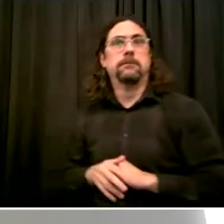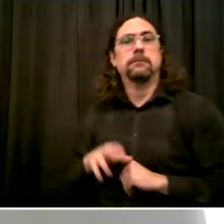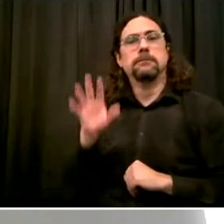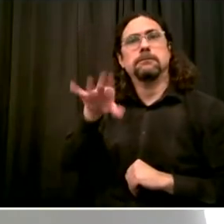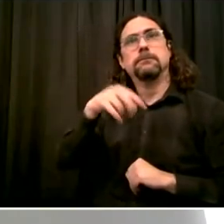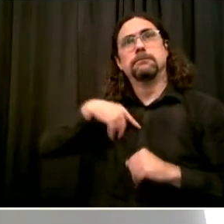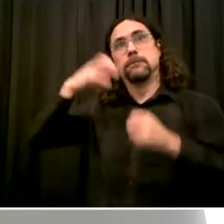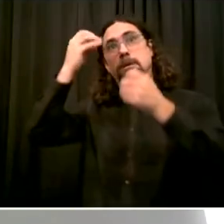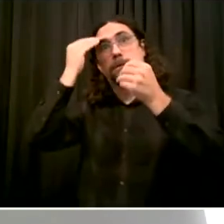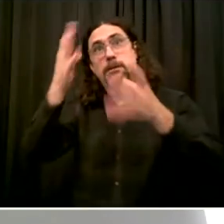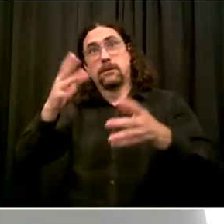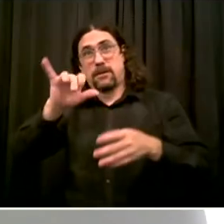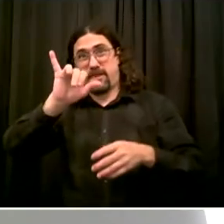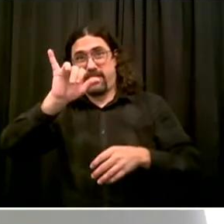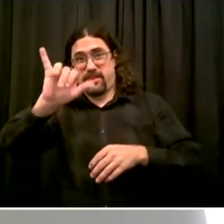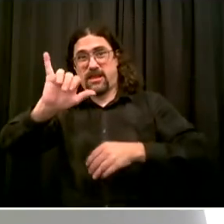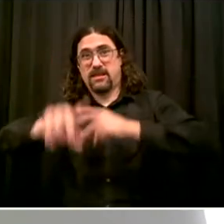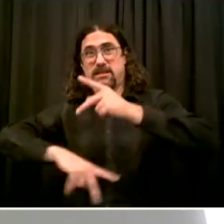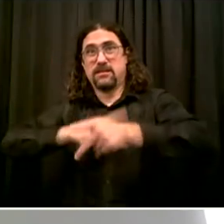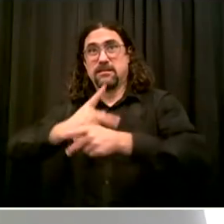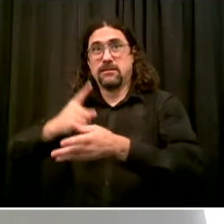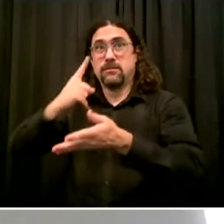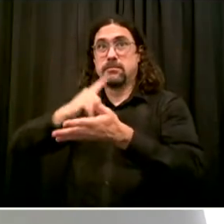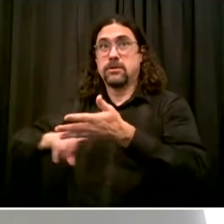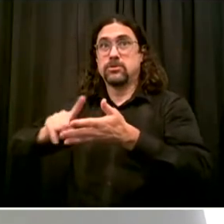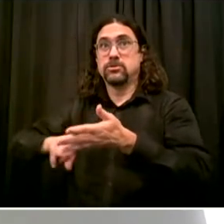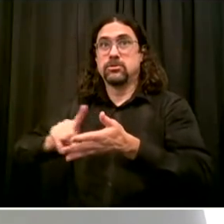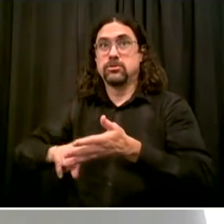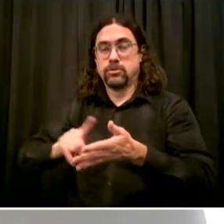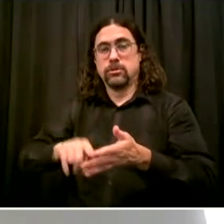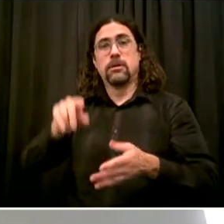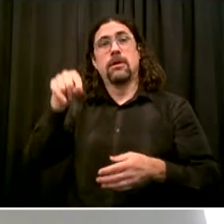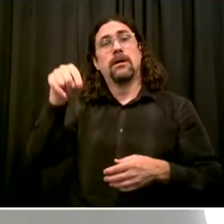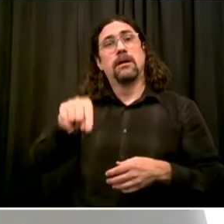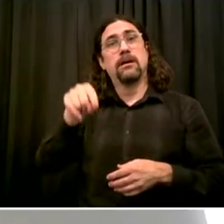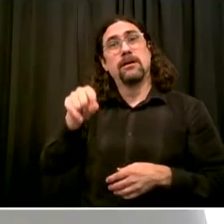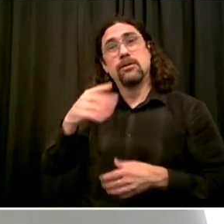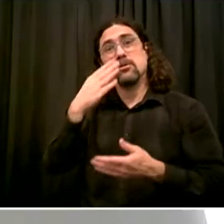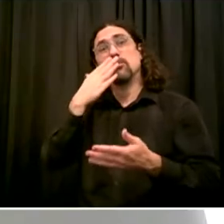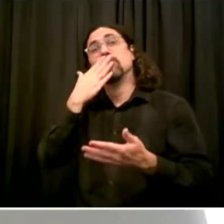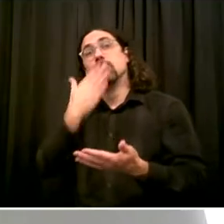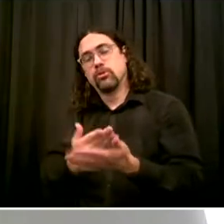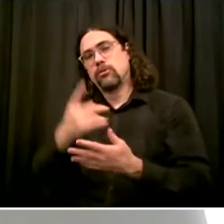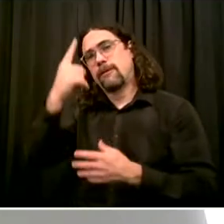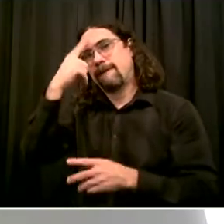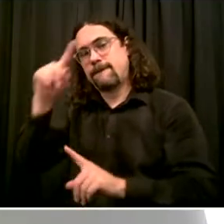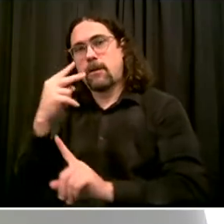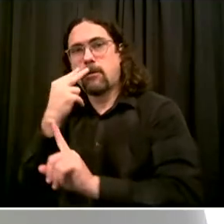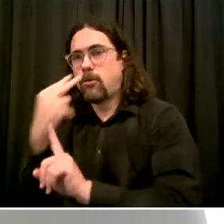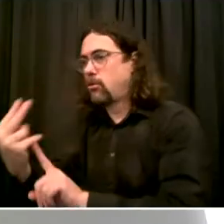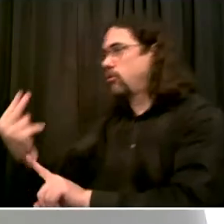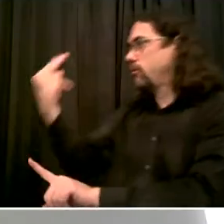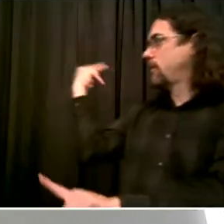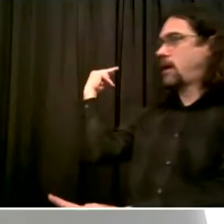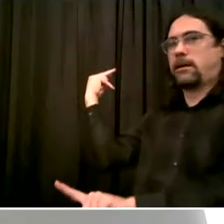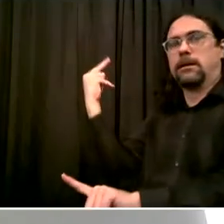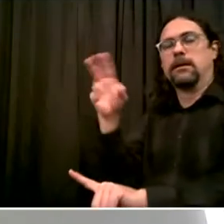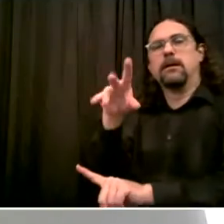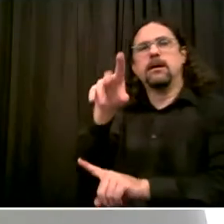BACK INTO TIME. COMPARING WHAT WAS FOUND IN SEWAGE TO WHAT WAS KNOWN IN